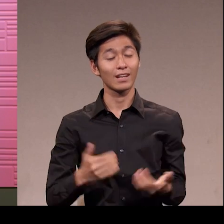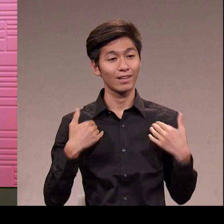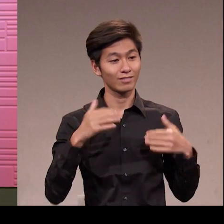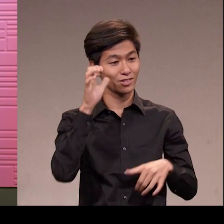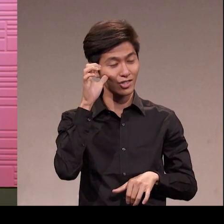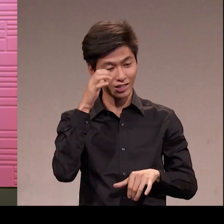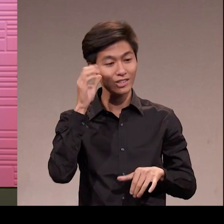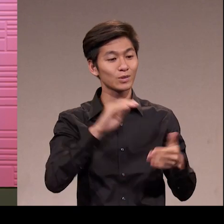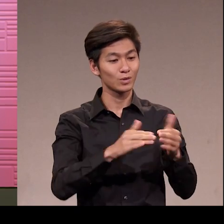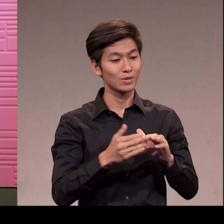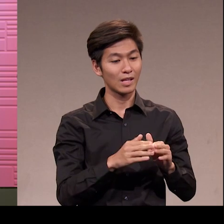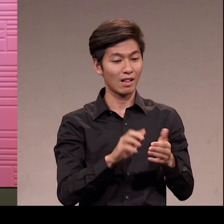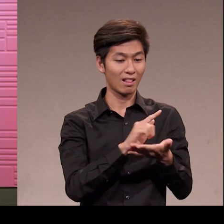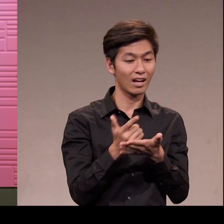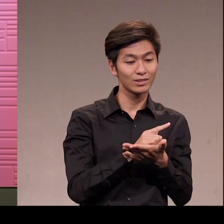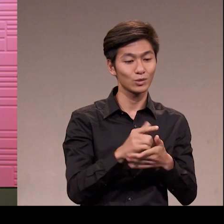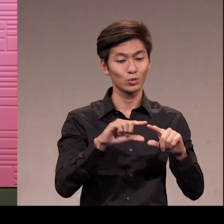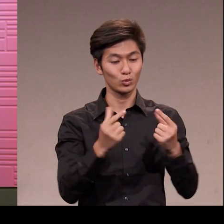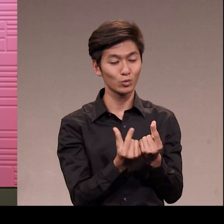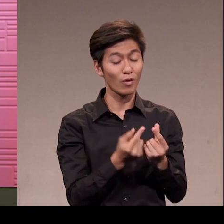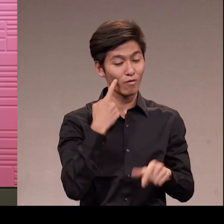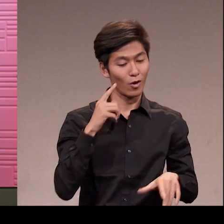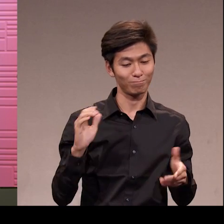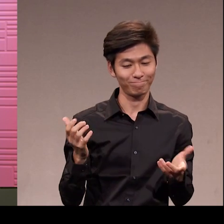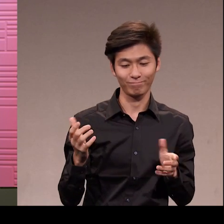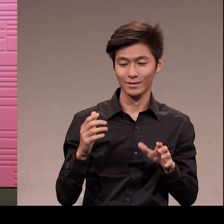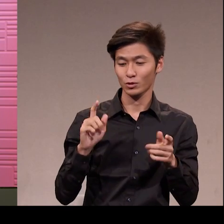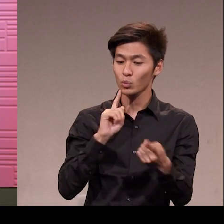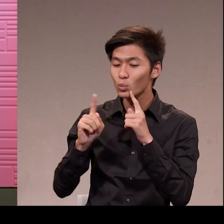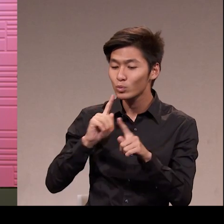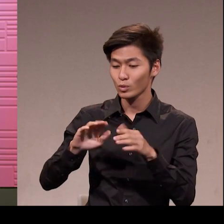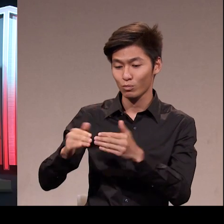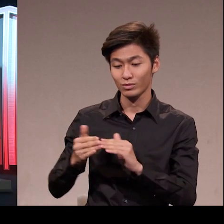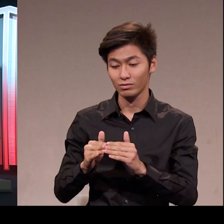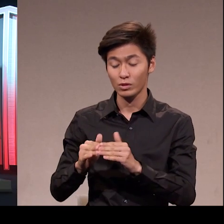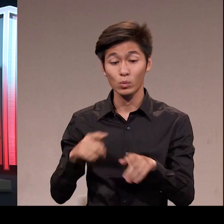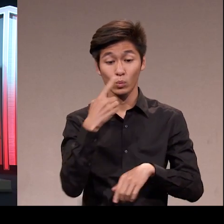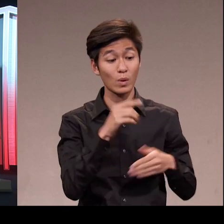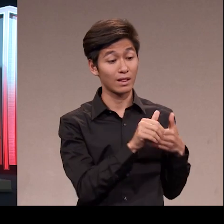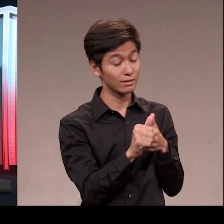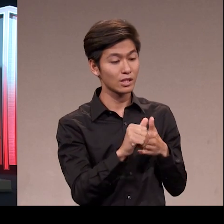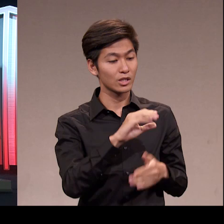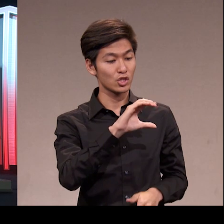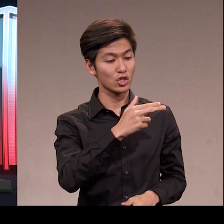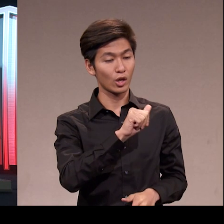group, or CCLG, to engage the community. The group is now led by Minister Chan Chun Seng.